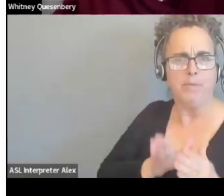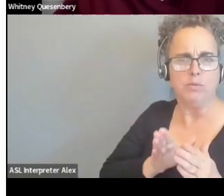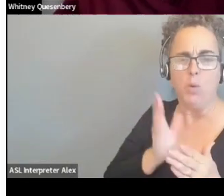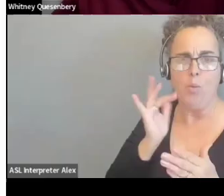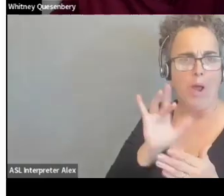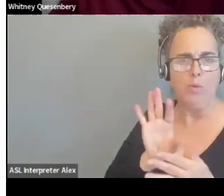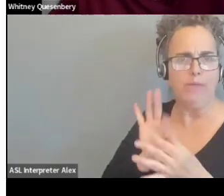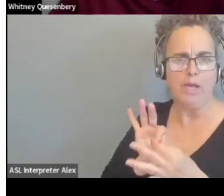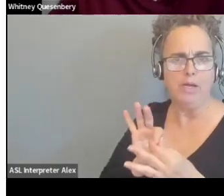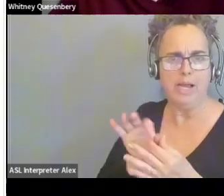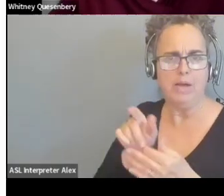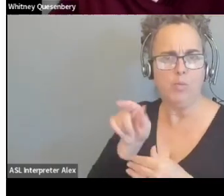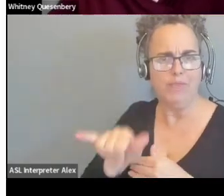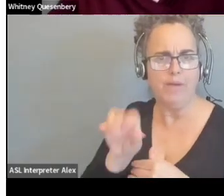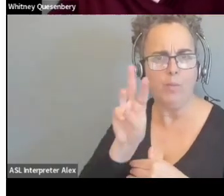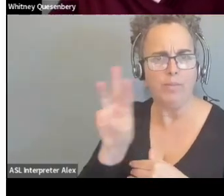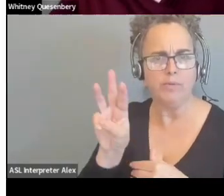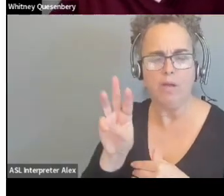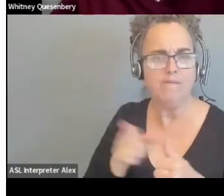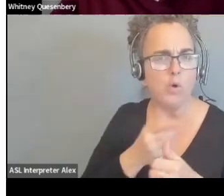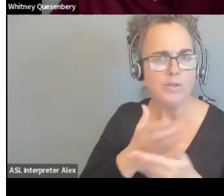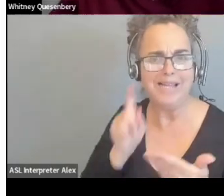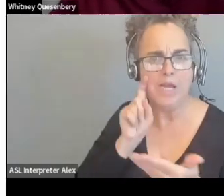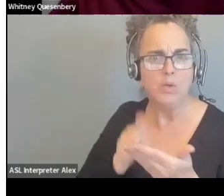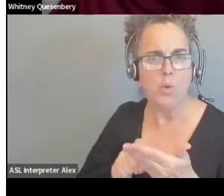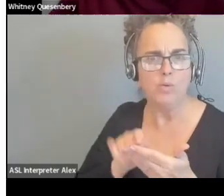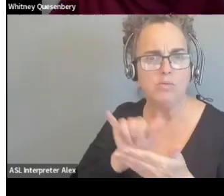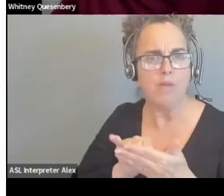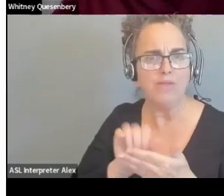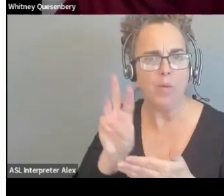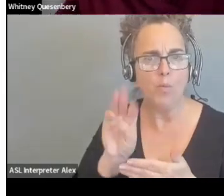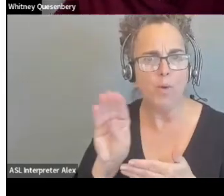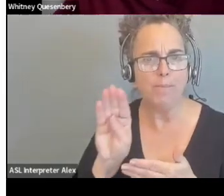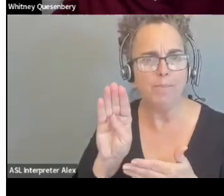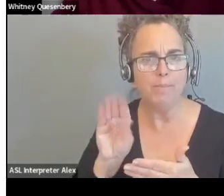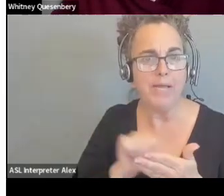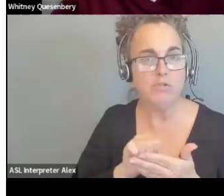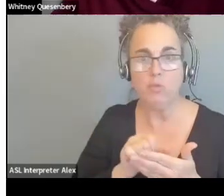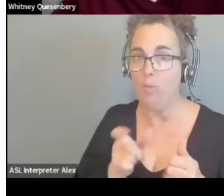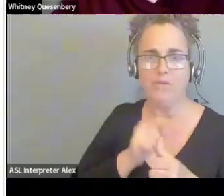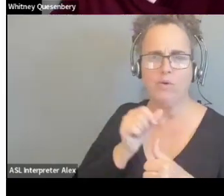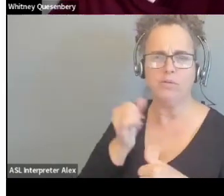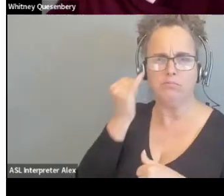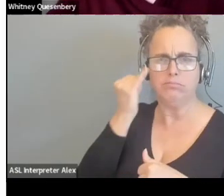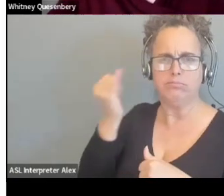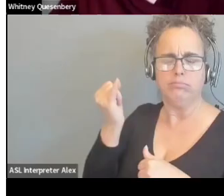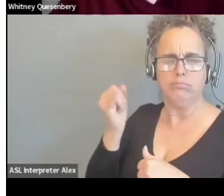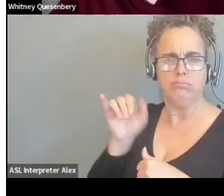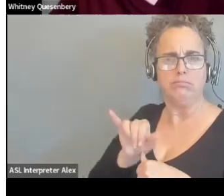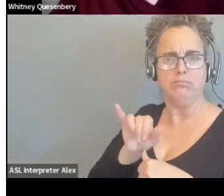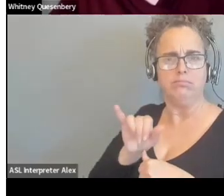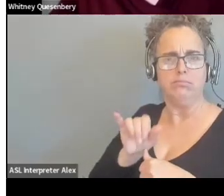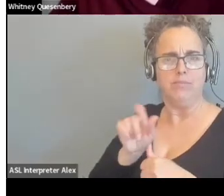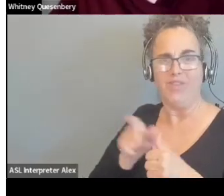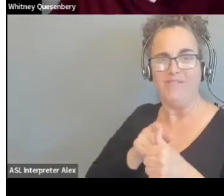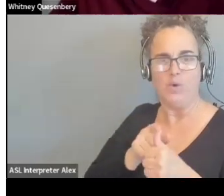What would they notice first? Would they, what's their first impression of each of each step in that process?